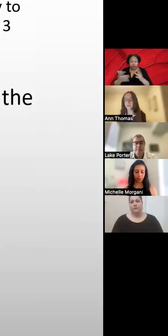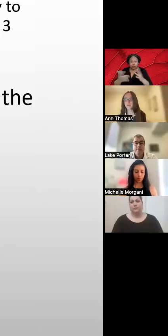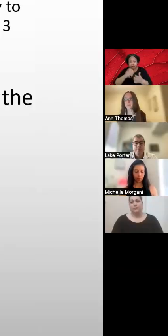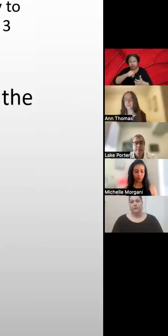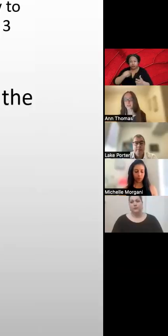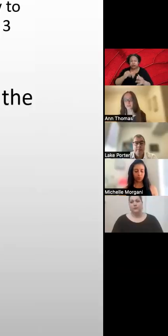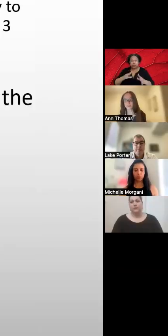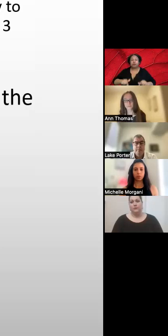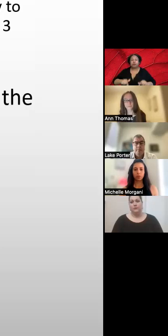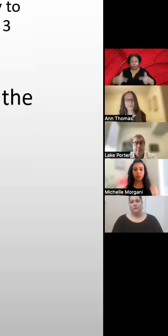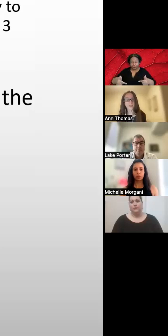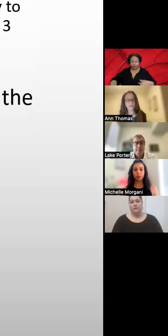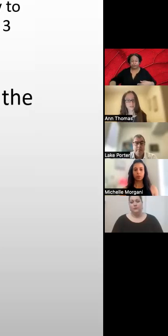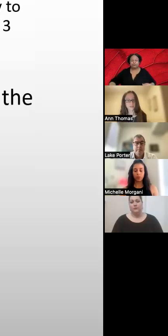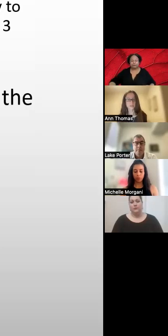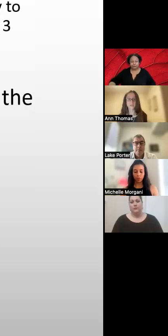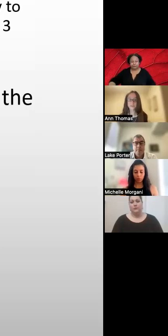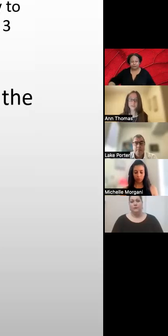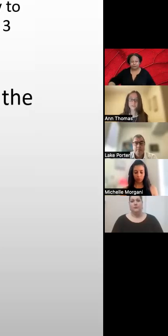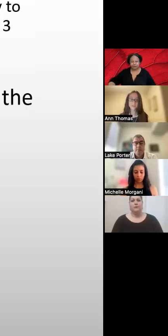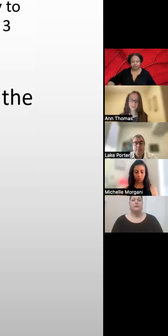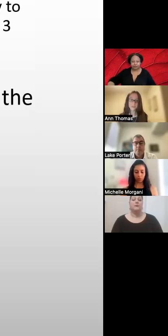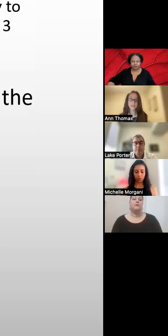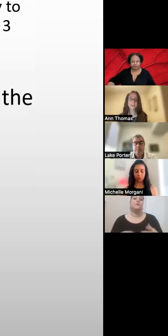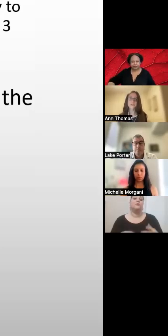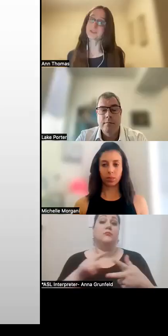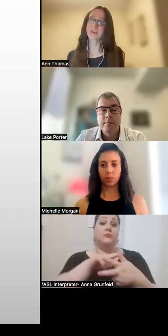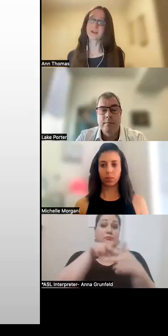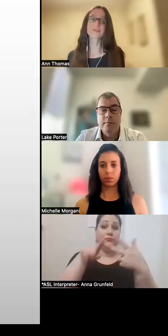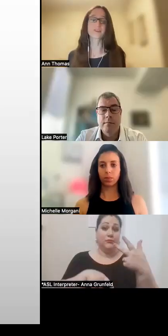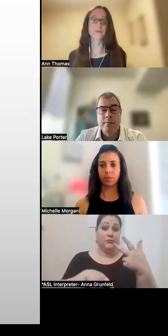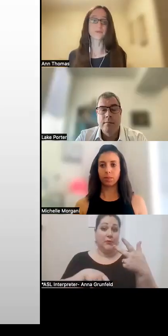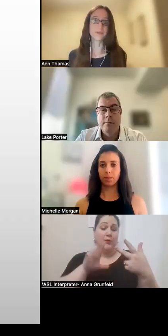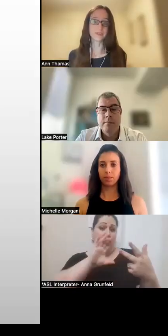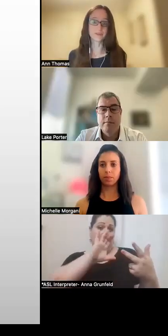The set of three characteristics it looks, looks at similar to the others are the Milieu,